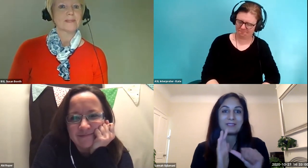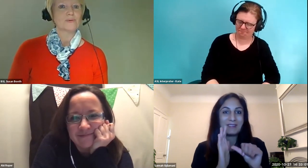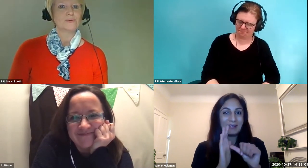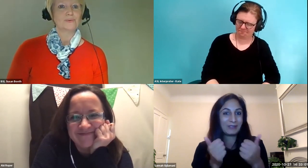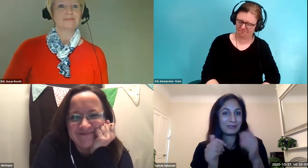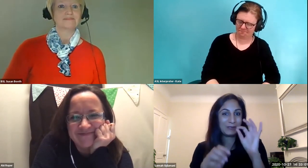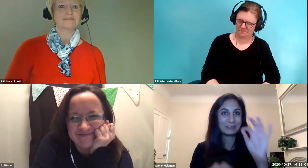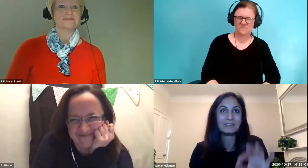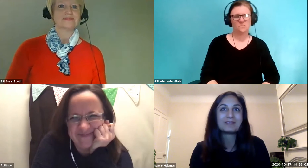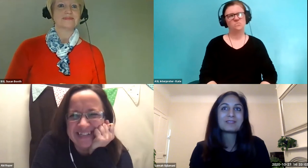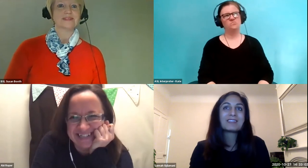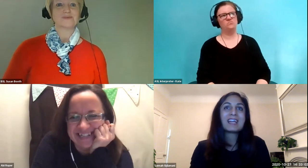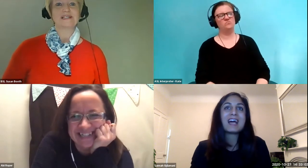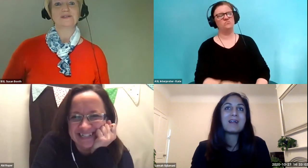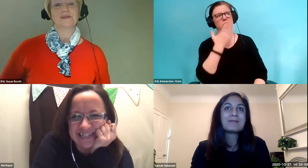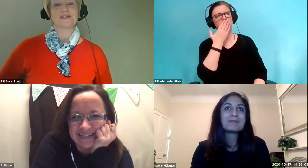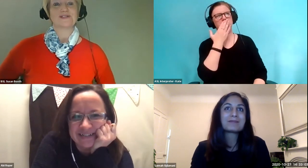oh that's a really good question